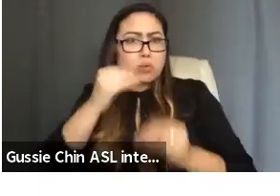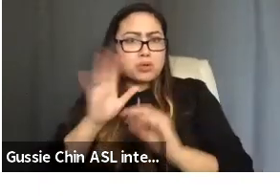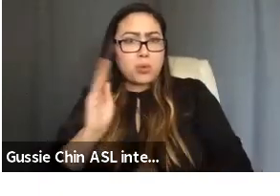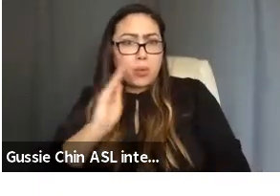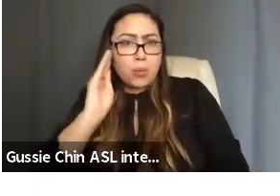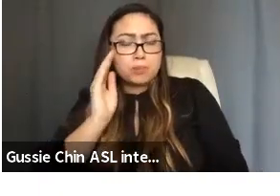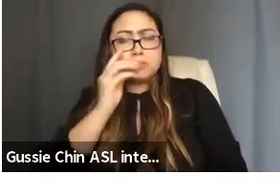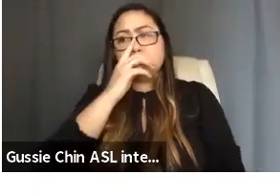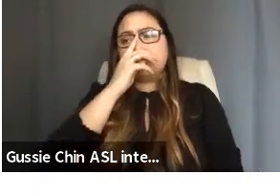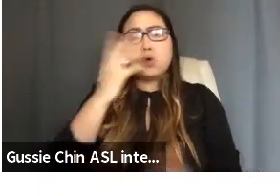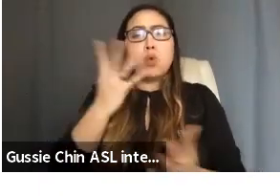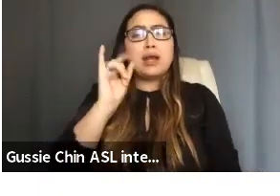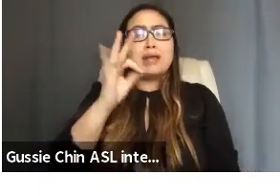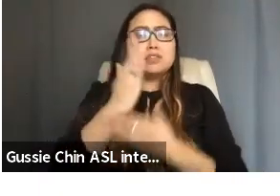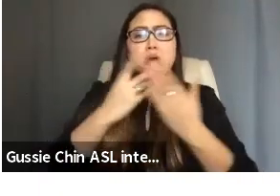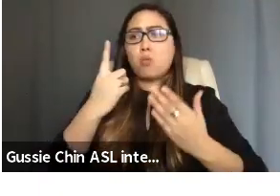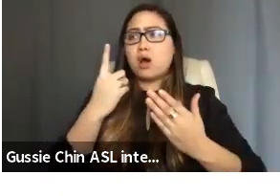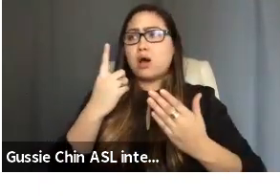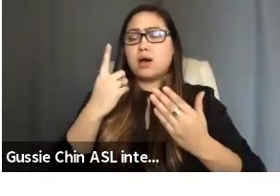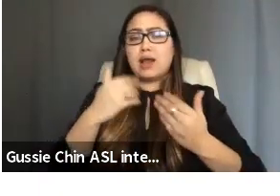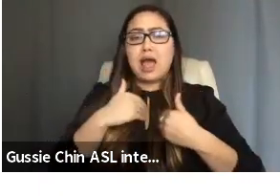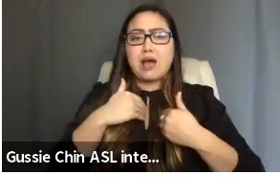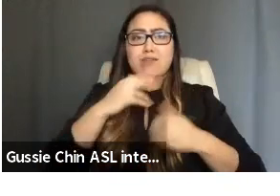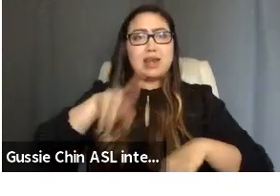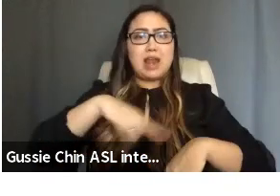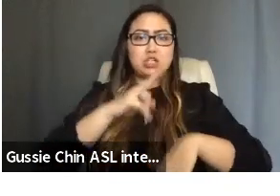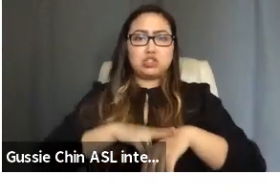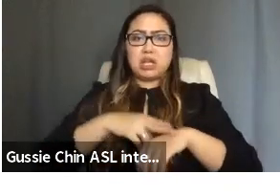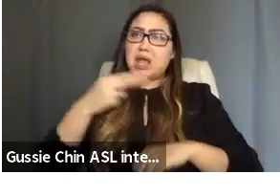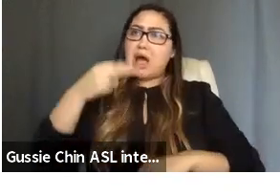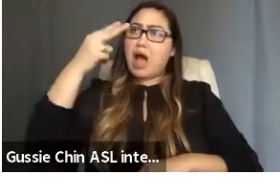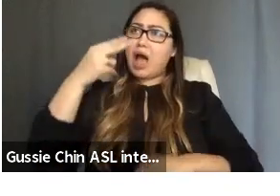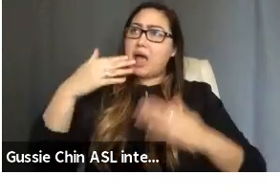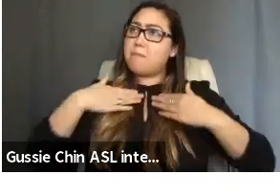What if someone has naturally elevated body temperatures, like a person who is paraplegic